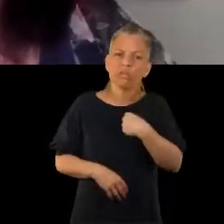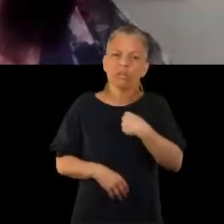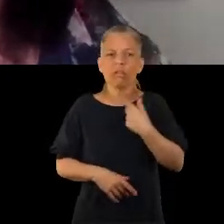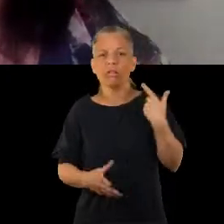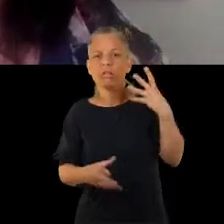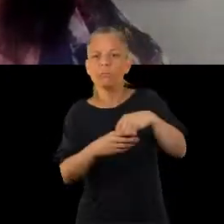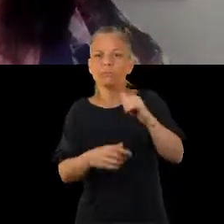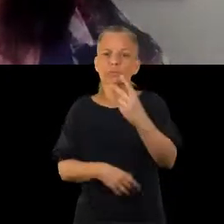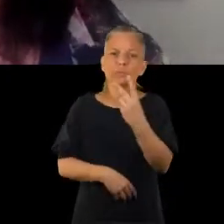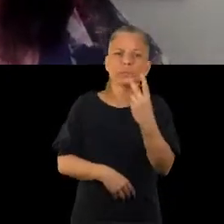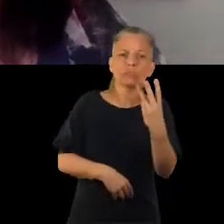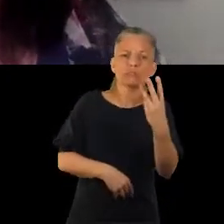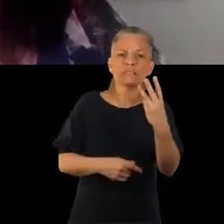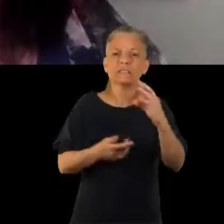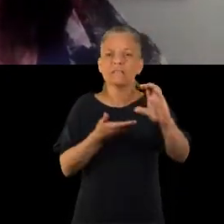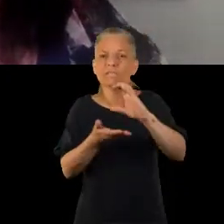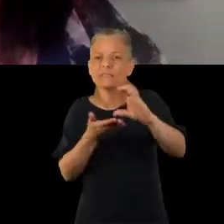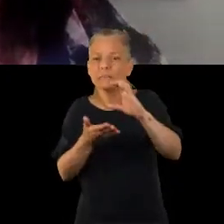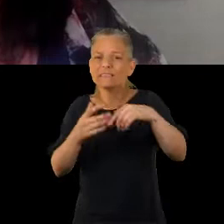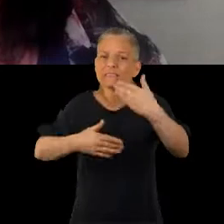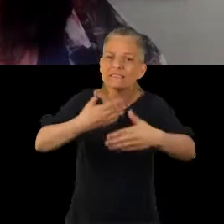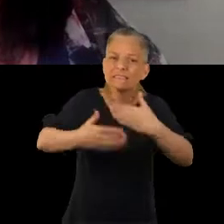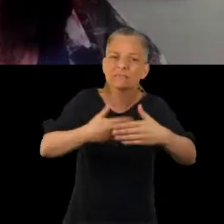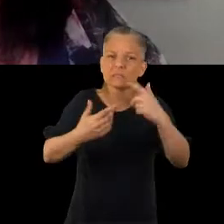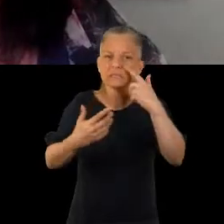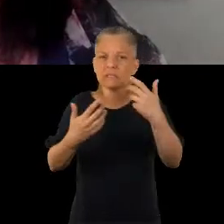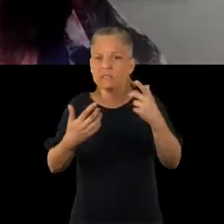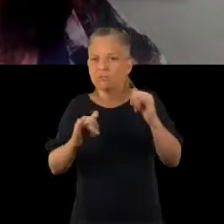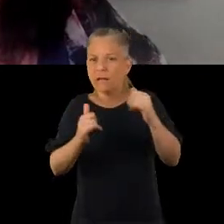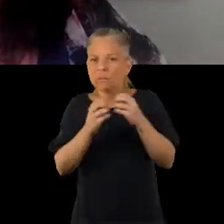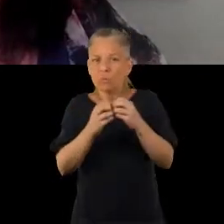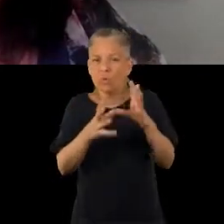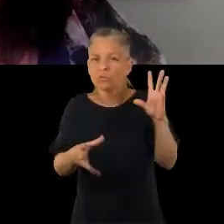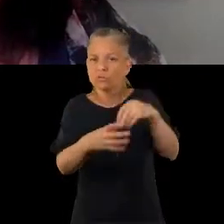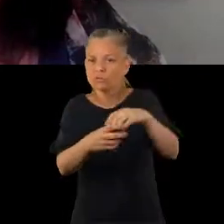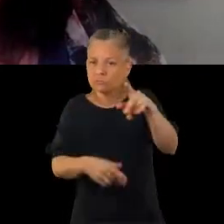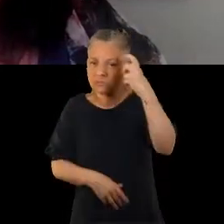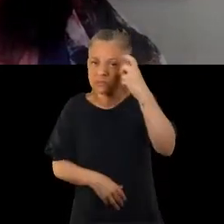I just really want to understand from you, what would be your top tips for an